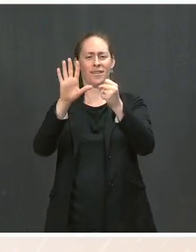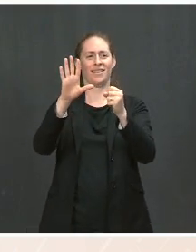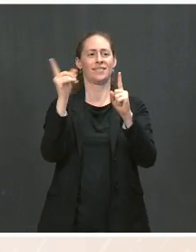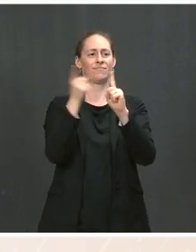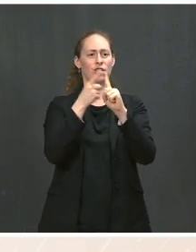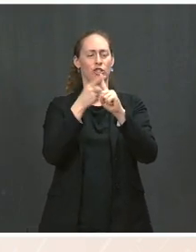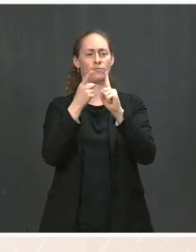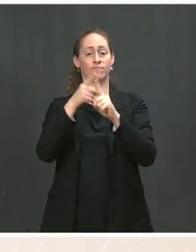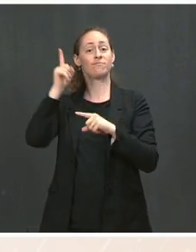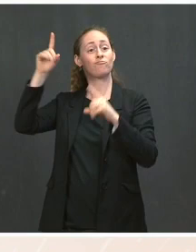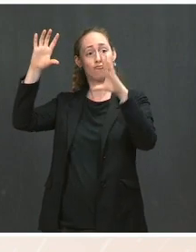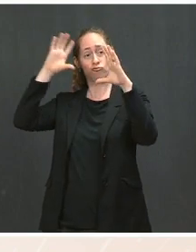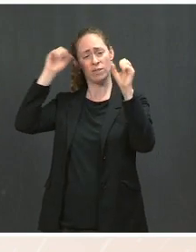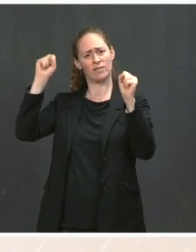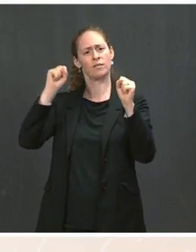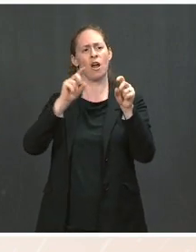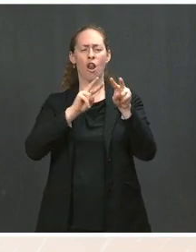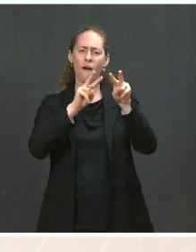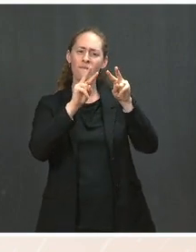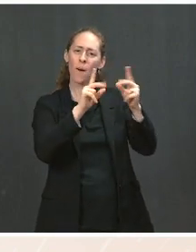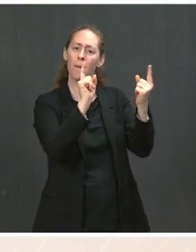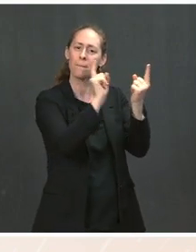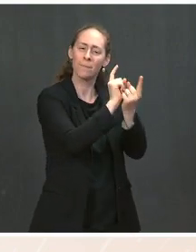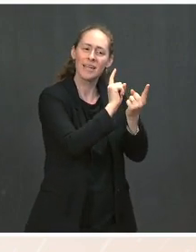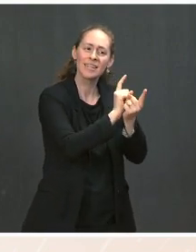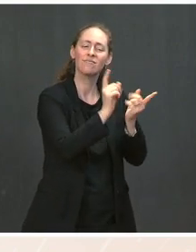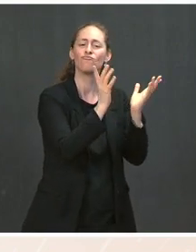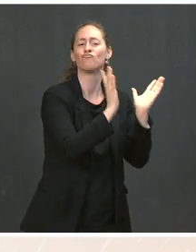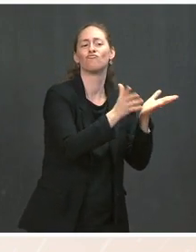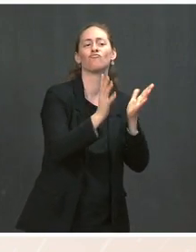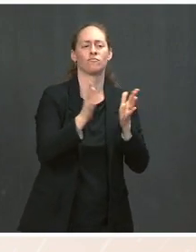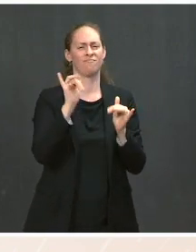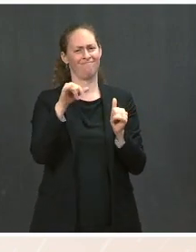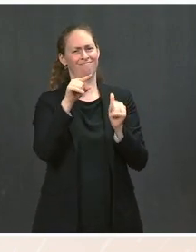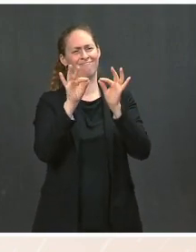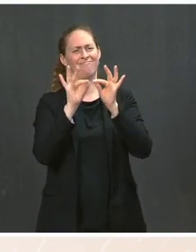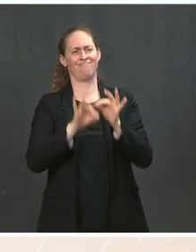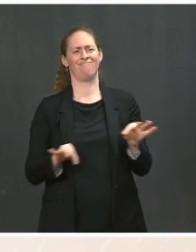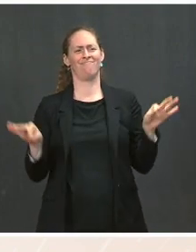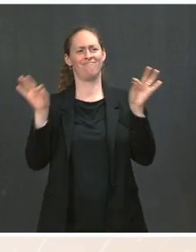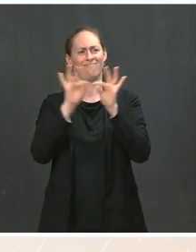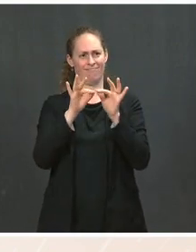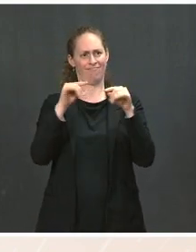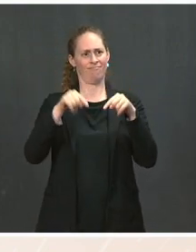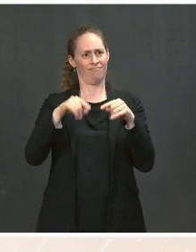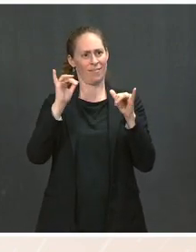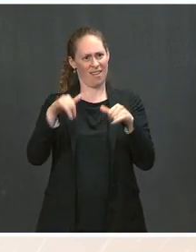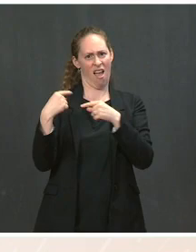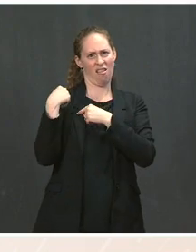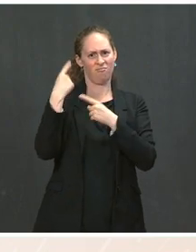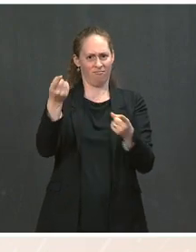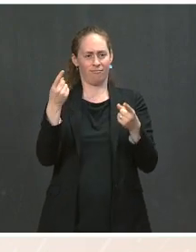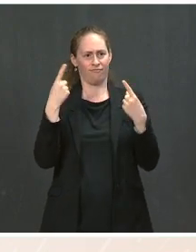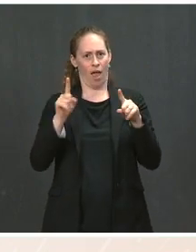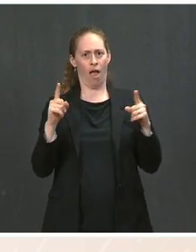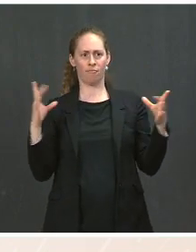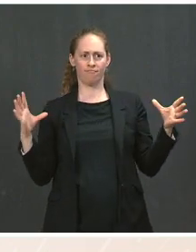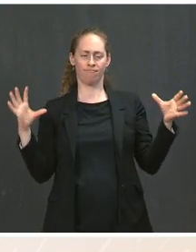And it is significant that our first bilateral meeting, in person, is with Japan. It emphasizes our important relationship